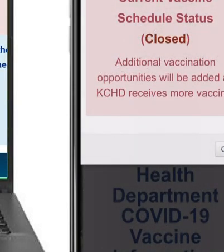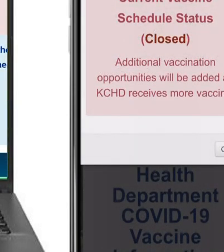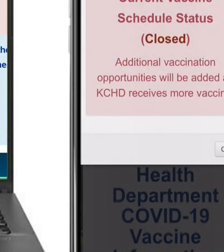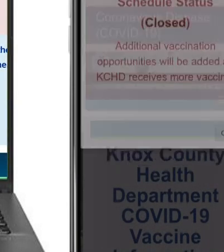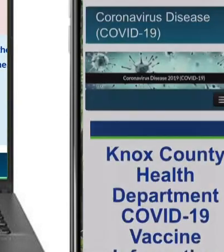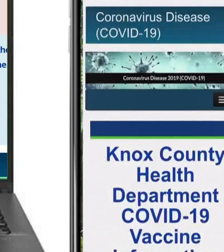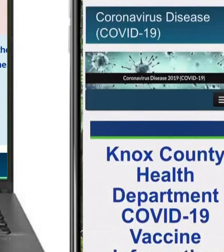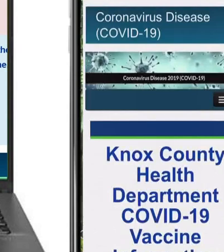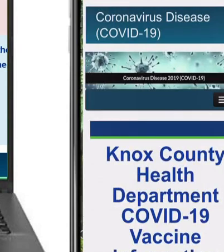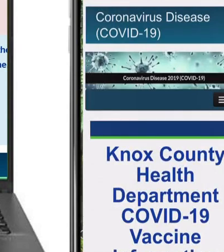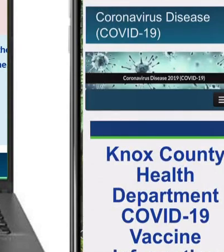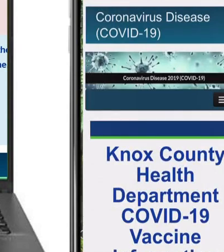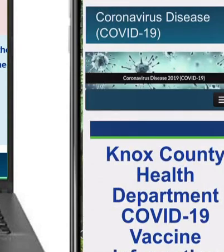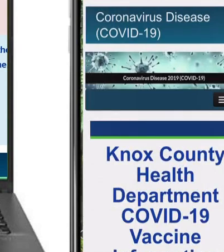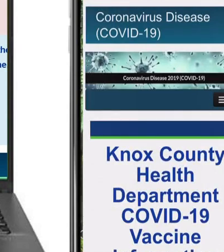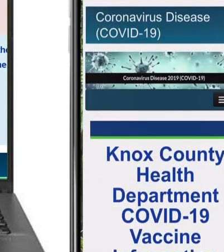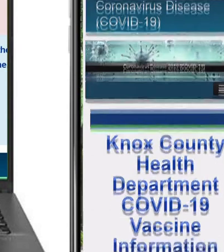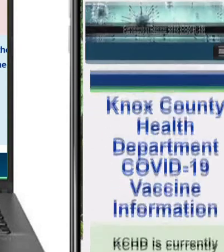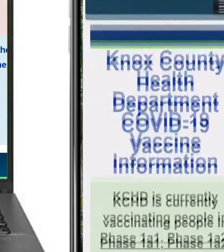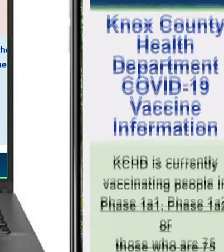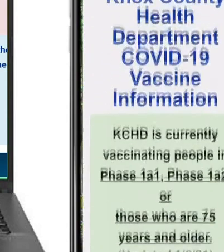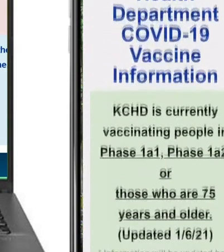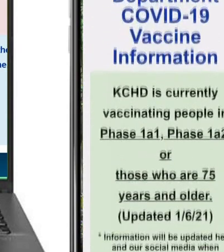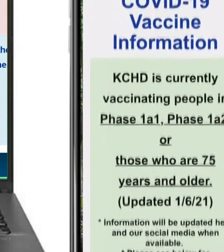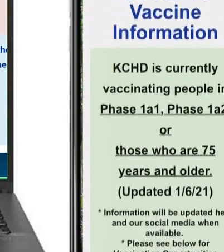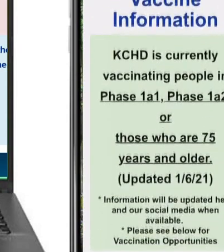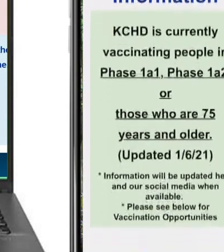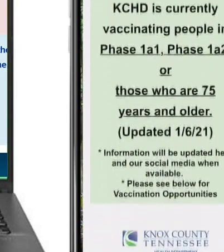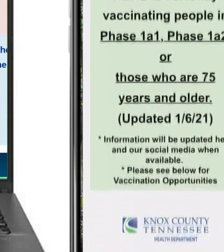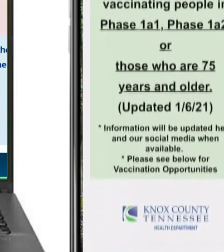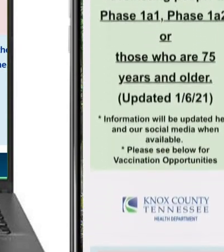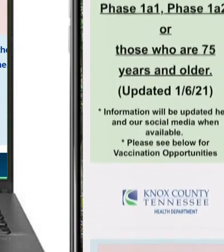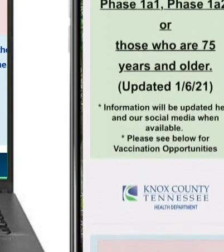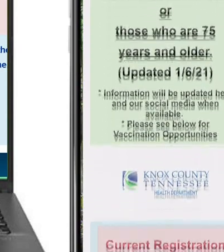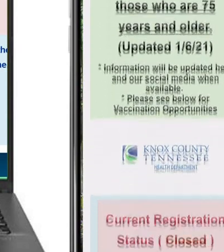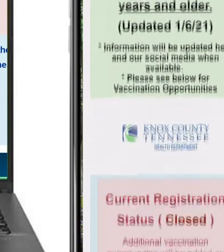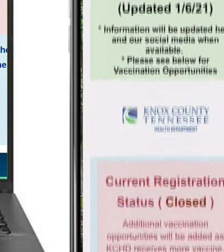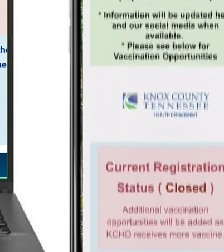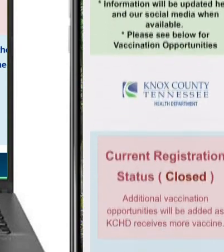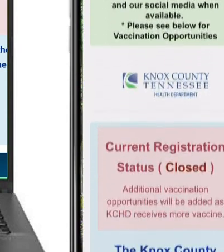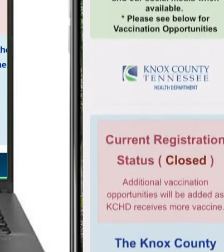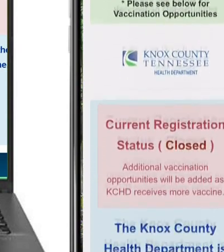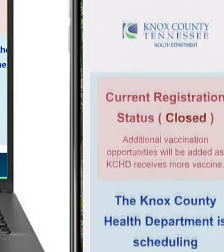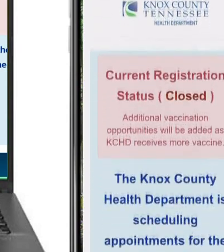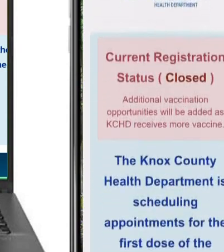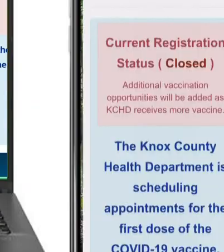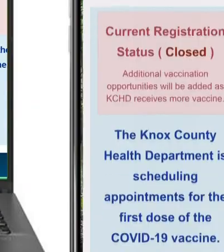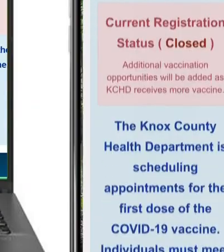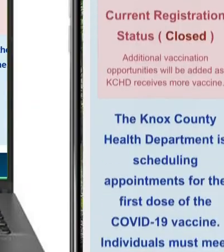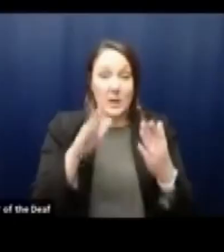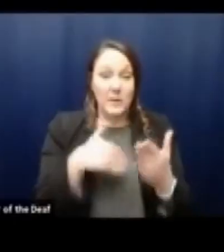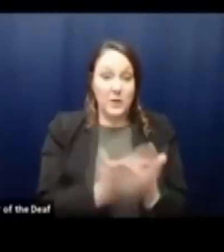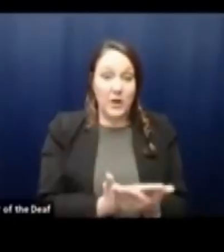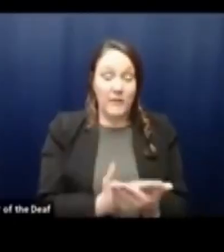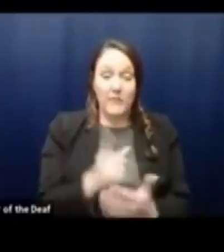THERE YOU'LL SEE4@ A MAP OF TENNNESSEE CLICK YOUR COUNTY. IF THERE YOU'LL SEE4@ A MAP OF TENNNESSEE CLICK YOUR COUNTY. IF YOU THERE YOU'LL SEE4@ A MAP OF TENNNESSEE CLICK YOUR COUNTY. IF YOU CLICK4@ THERE YOU'LL SEE4@ A MAP OF TENNNESSEE CLICK YOUR COUNTY. IF YOU CLICK4@ KNOX THERE YOU'LL SEE4@ A MAP OF TENNNESSEE CLICK YOUR COUNTY. IF YOU CLICK4@ KNOX COUNTY THERE YOU'LL SEE4@ A MAP OF TENNNESSEE CLICK YOUR COUNTY. IF YOU CLICK4@ KNOX COUNTY YOU'L TENNNESSEE CLICK YOUR COUNTY. IF YOU CLICK4@ KNOX COUNTY YOU'L TENNNESSEE CLICK YOUR COUNTY. IF YOU CLICK4@ KNOX COUNTY YOU'L SEE TENNNESSEE CLICK YOUR COUNTY. IF YOU CLICK4@ KNOX COUNTY YOU'L SEE A TENNNESSEE CLICK YOUR COUNTY. IF YOU CLICK4@ KNOX COUNTY YOU'L SEE A PAGE TENNNESSEE CLICK YOUR COUNTY. IF YOU CLICK4@ KNOX COUNTY YOU'L SEE A PAGE LIKE TENNNESSEE CLICK YOUR COUNTY. IF YOU CLICK4@ KNOX COUNTY YOU'L SEE A PAGE LIKE THIS. IF YOU CLICK4@ KNOX COUNTY YOU'L SEE A PAGE LIKE THIS. IF YOU CLICK4@ KNOX COUNTY YOU'L SEE A PAGE LIKE THIS. THE IF YOU CLICK4@ KNOX COUNTY YOU'L SEE A PAGE LIKE THIS. THE KNOX IF YOU CLICK4@ KNOX COUNTY YOU'L SEE A PAGE LIKE THIS. THE KNOX COUNTY4@ IF YOU CLICK4@ KNOX COUNTY YOU'L SEE A PAGE LIKE THIS. THE KNOX COUNTY4@ HEALTH SEE A PAGE LIKE THIS. THE KNOX COUNTY4@ HEALTH SEE A PAGE LIKE THIS. THE KNOX COUNTY4@ HEALTH DEPARTMENT SEE A PAGE LIKE THIS. THE KNOX COUNTY4@ HEALTH DEPARTMENT IS SEE A PAGE LIKE THIS. THE KNOX COUNTY4@ HEALTH DEPARTMENT IS SCHEDULING SEE A PAGE LIKE THIS. THE KNOX COUNTY4@ HEALTH DEPARTMENT IS SCHEDULING THEIR THE KNOX COUNTY4@ HEALTH DEPARTMENT IS SCHEDULING THEIR THE KNOX COUNTY4@ HEALTH DEPARTMENT IS SCHEDULING THEIR OWN THE KNOX COUNTY4@ HEALTH DEPARTMENT IS SCHEDULING THEIR OWN APPOINTMENTS. DEPARTMENT IS SCHEDULING THEIR OWN APPOINTMENTS. DEPARTMENT IS SCHEDULING THEIR OWN APPOINTMENTS. DEMAND